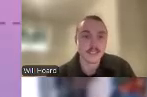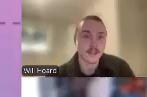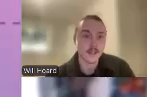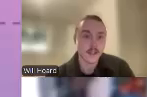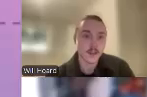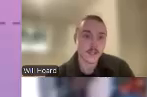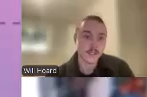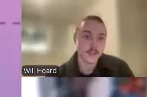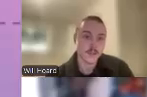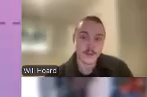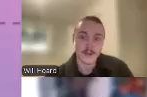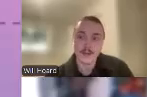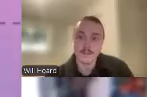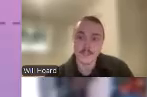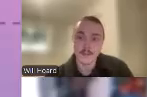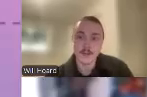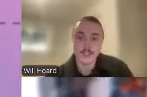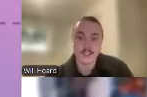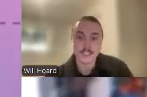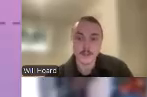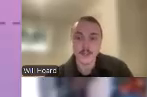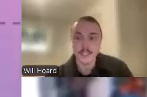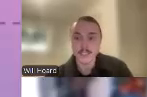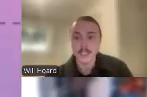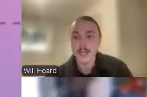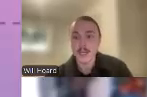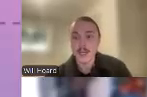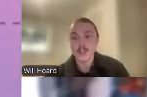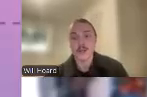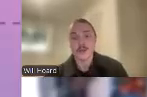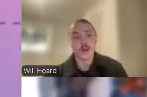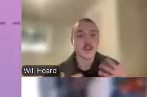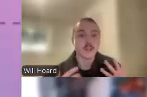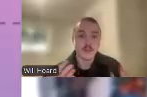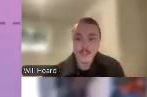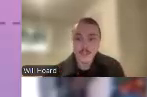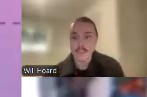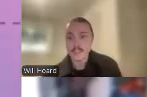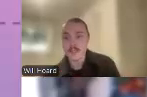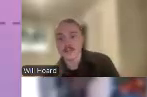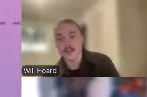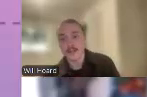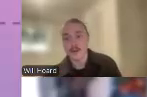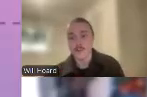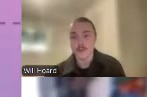in research for some marginalized communities. So in our work to prevent this, we